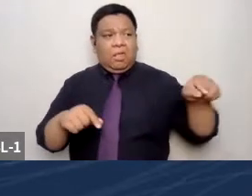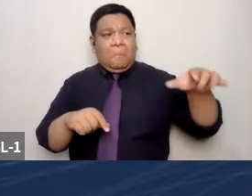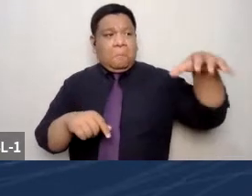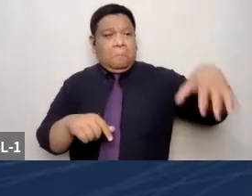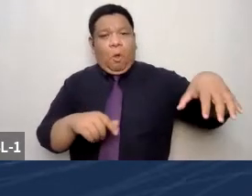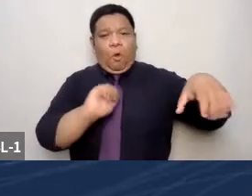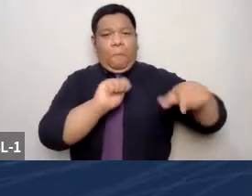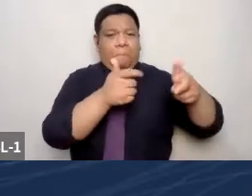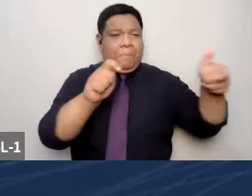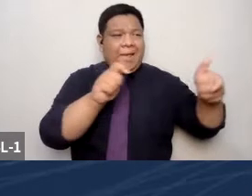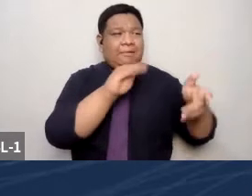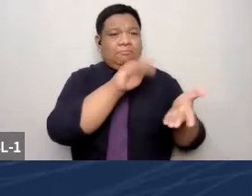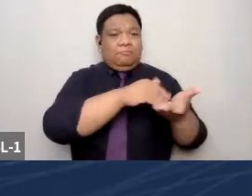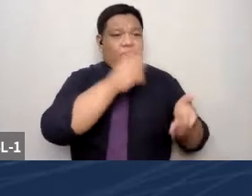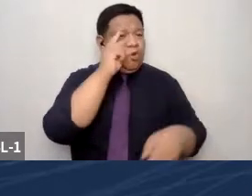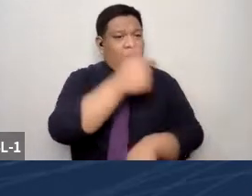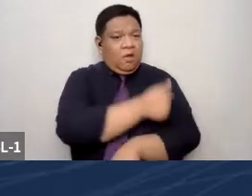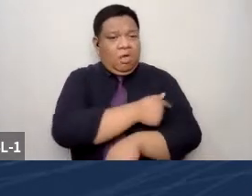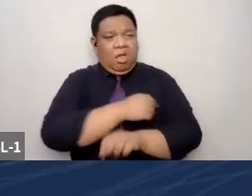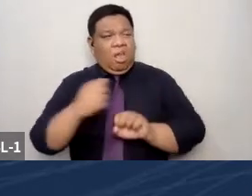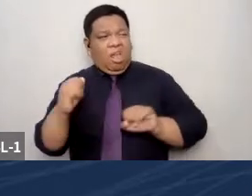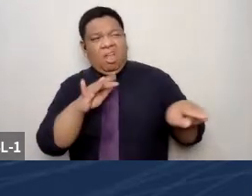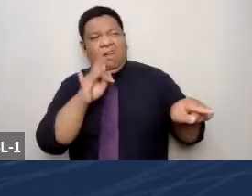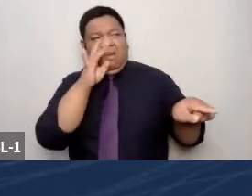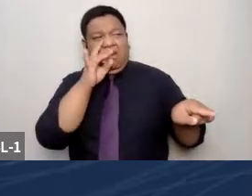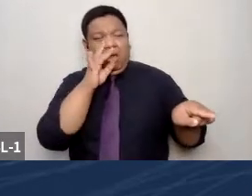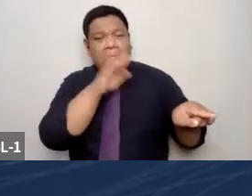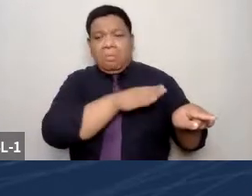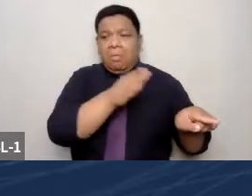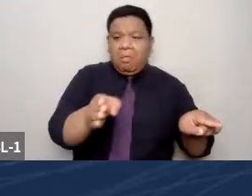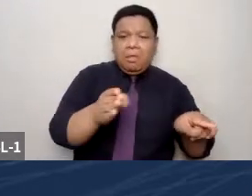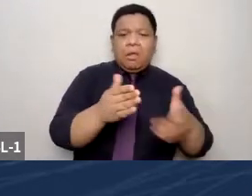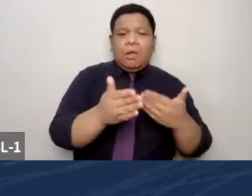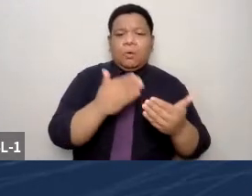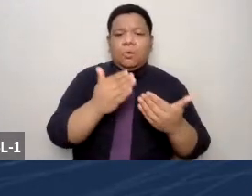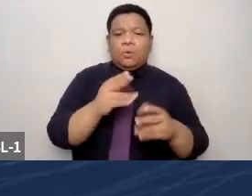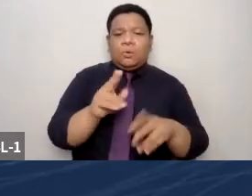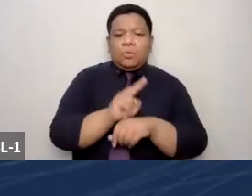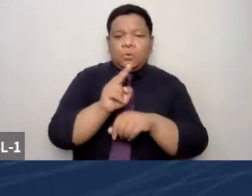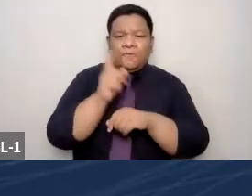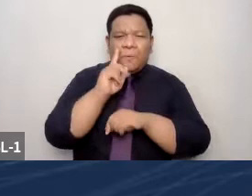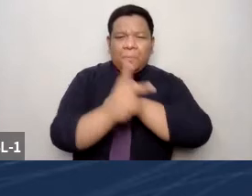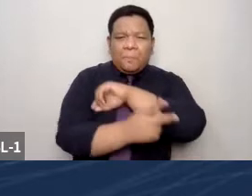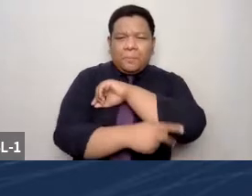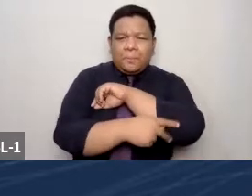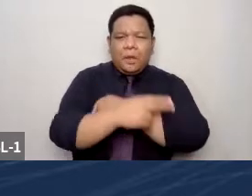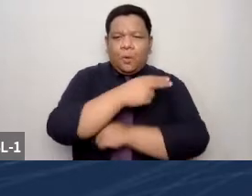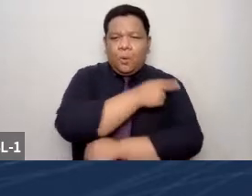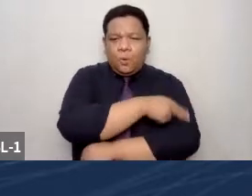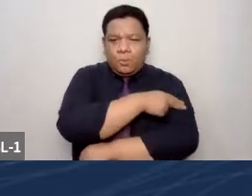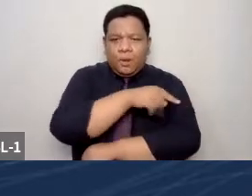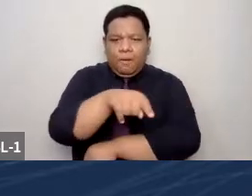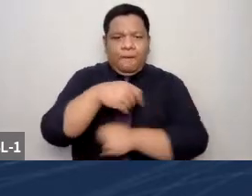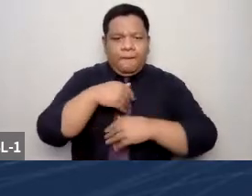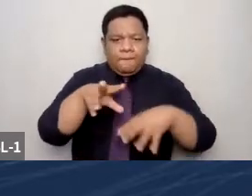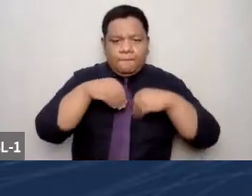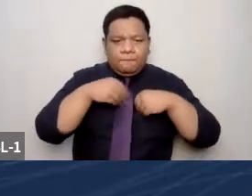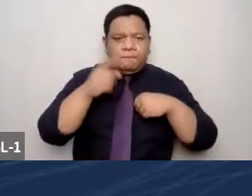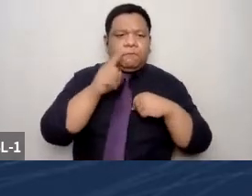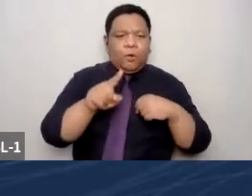So the people are more used to going to rural health units and that’s where they receive their primary care services.